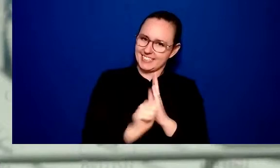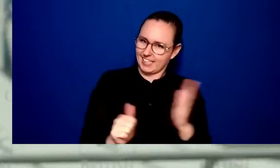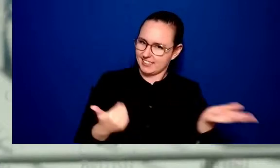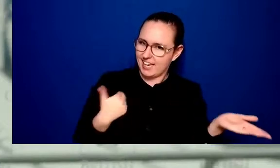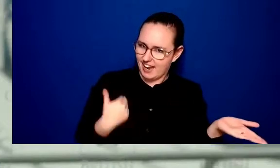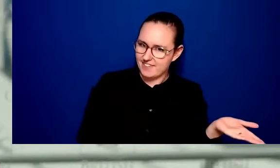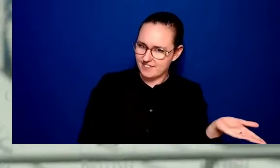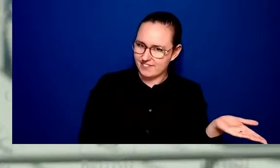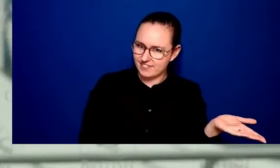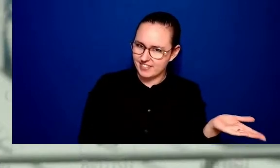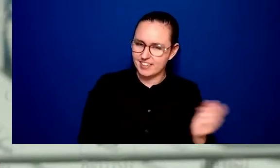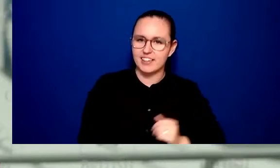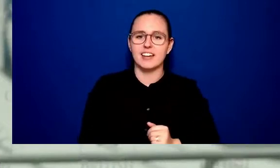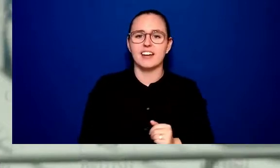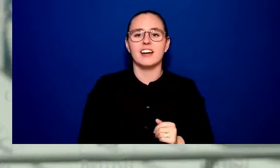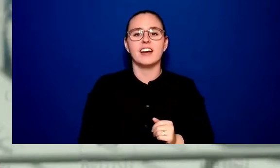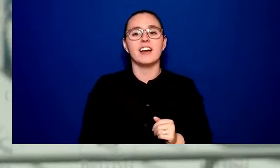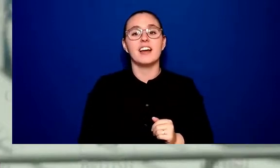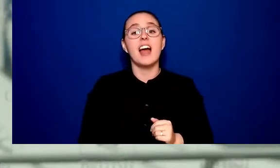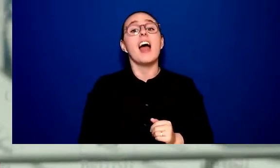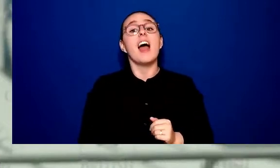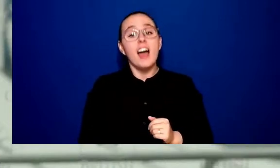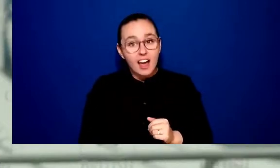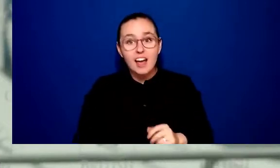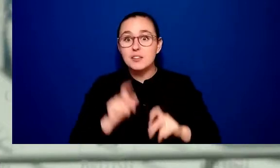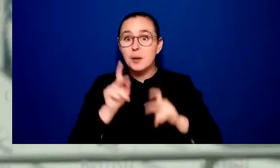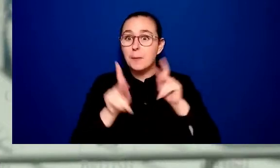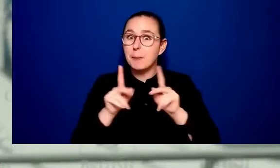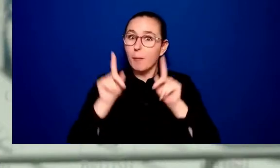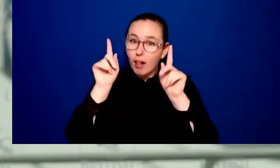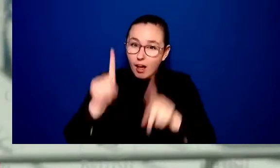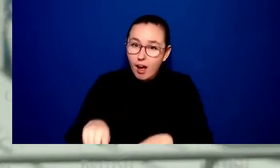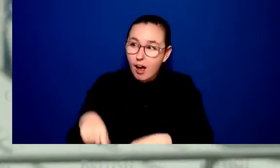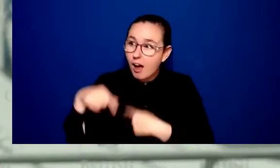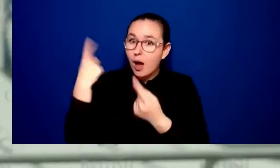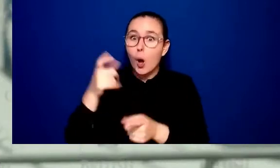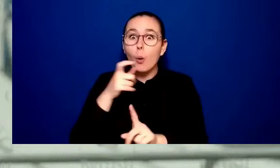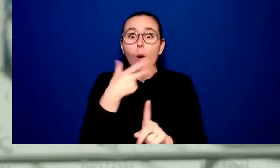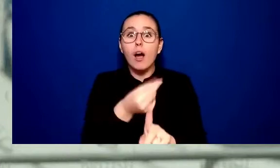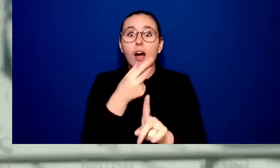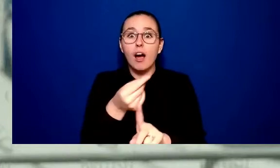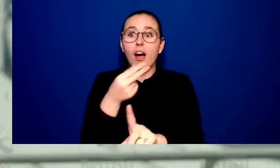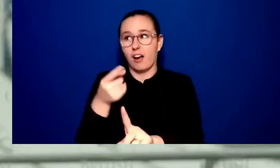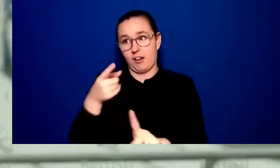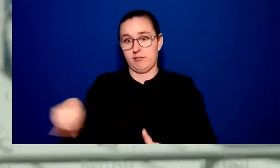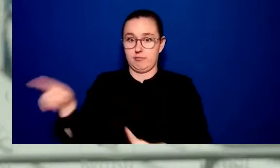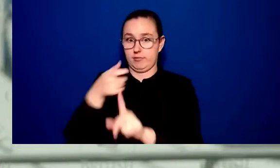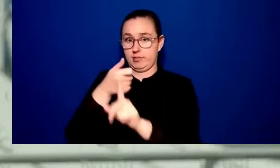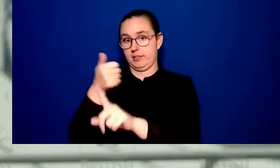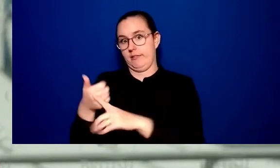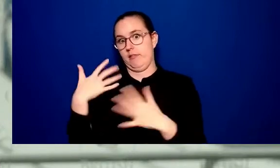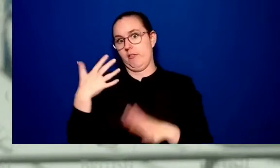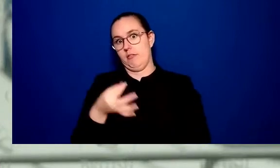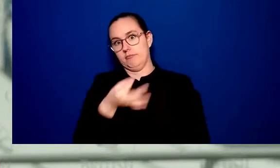who now are very experienced with the covid vaccines. And so our immunization program, Dr Balham is working with our